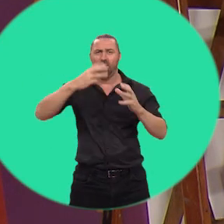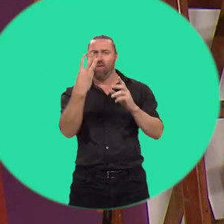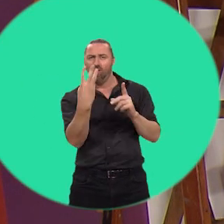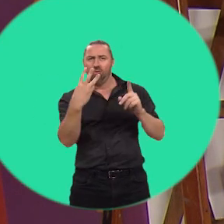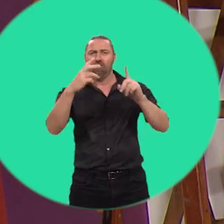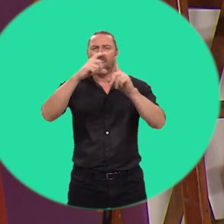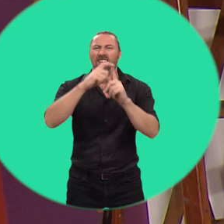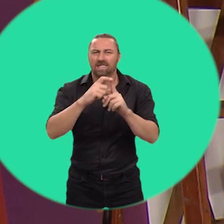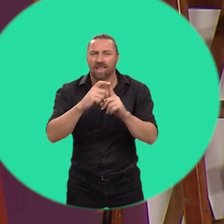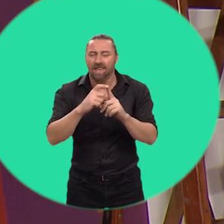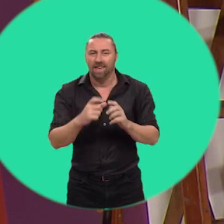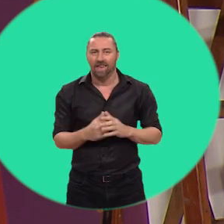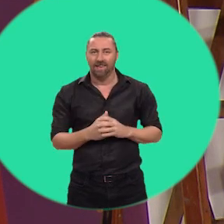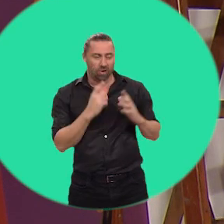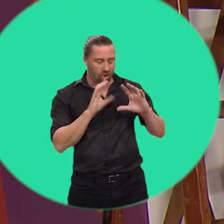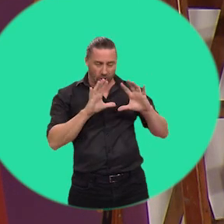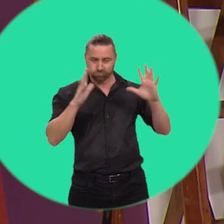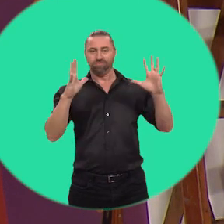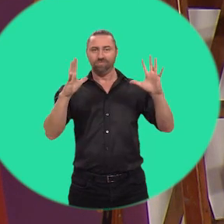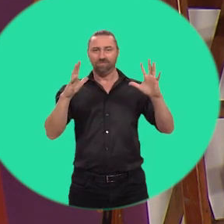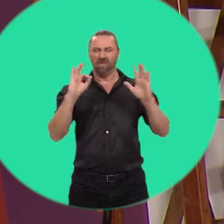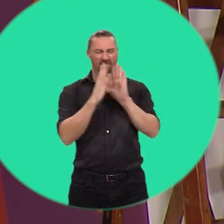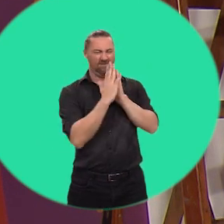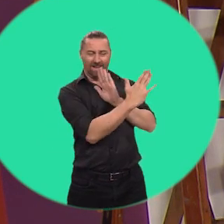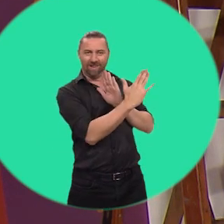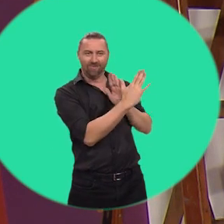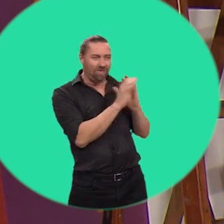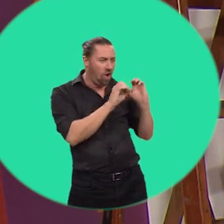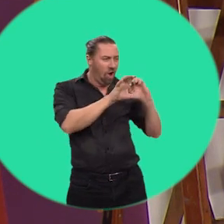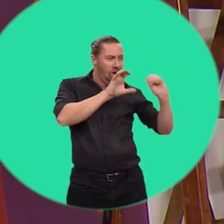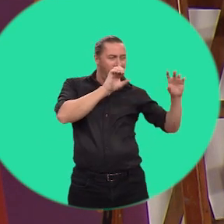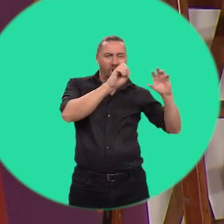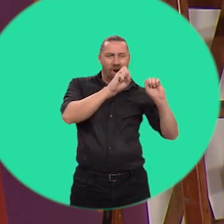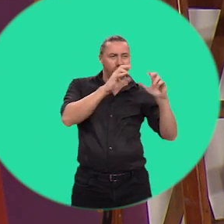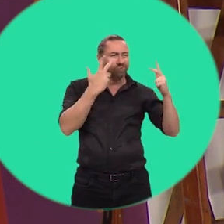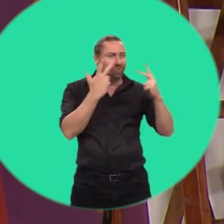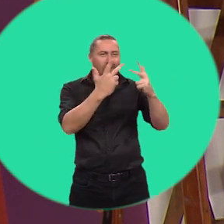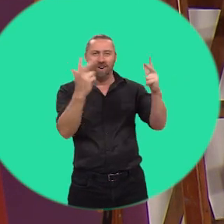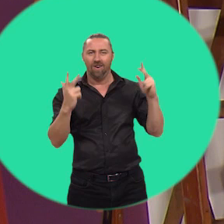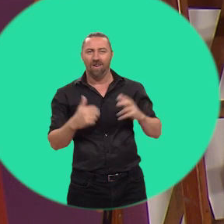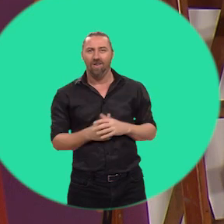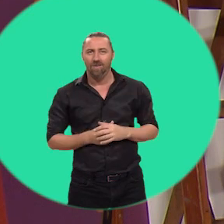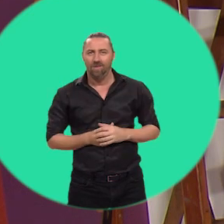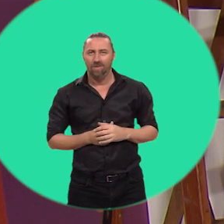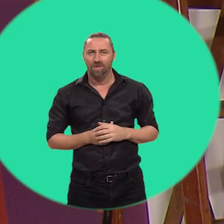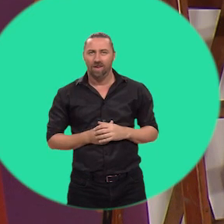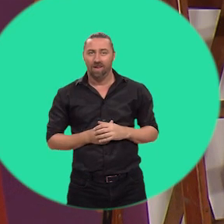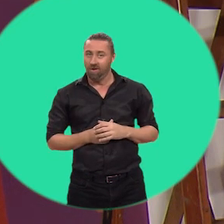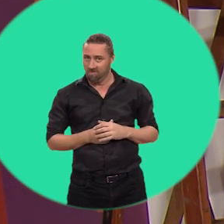or what we call three dimensional, meaning they stick out. Okay, I'm gonna add another big shell here, and there.